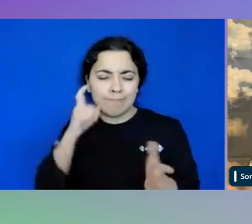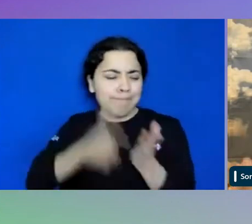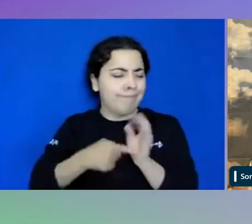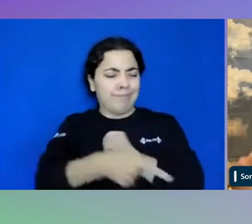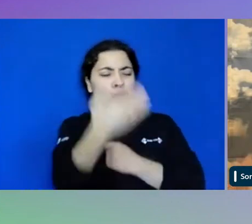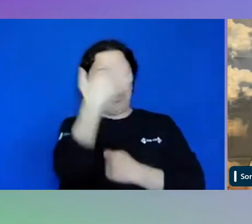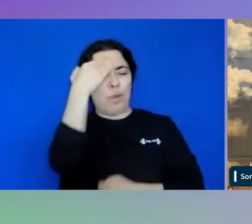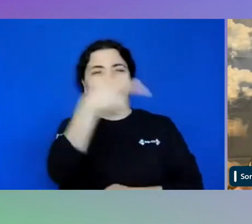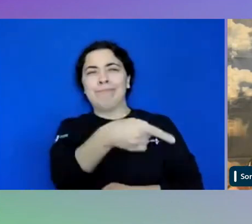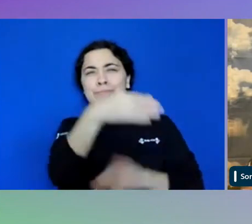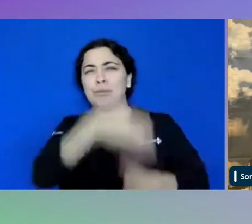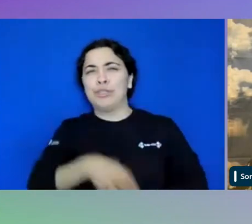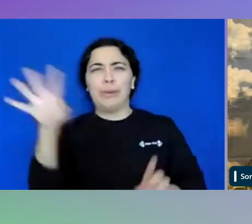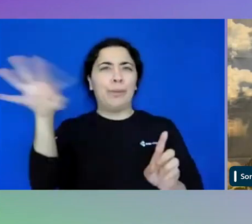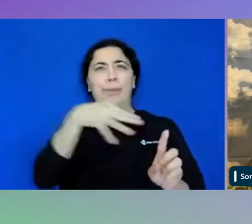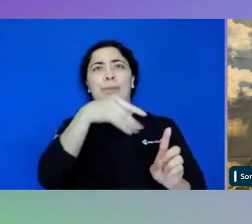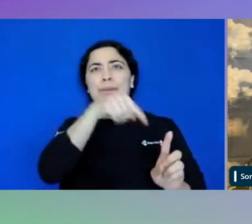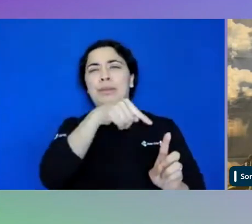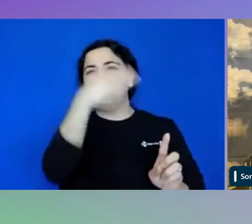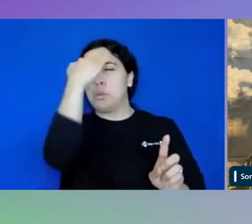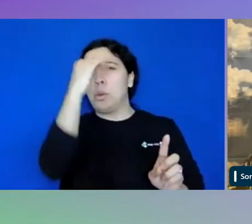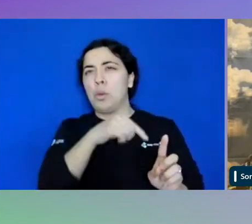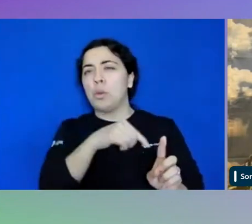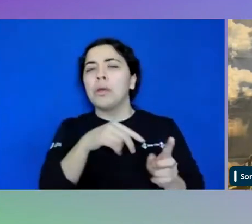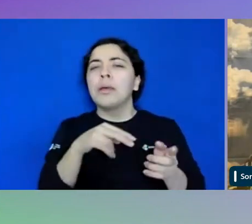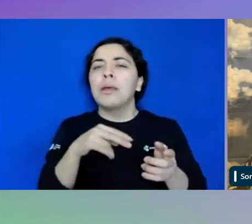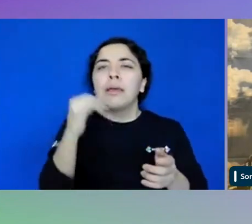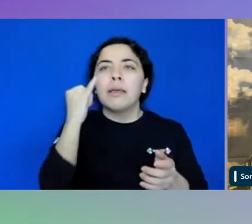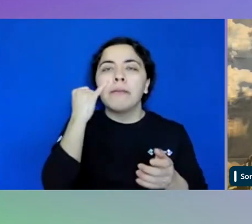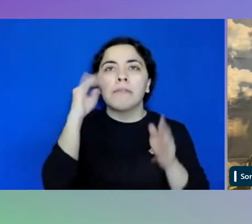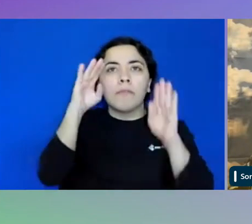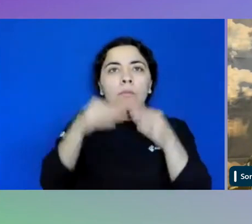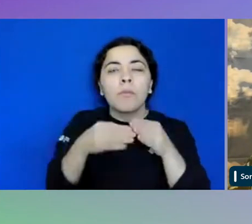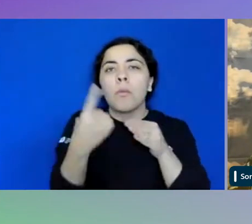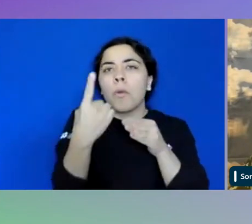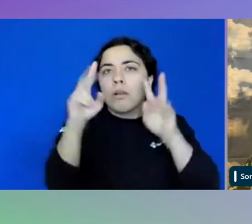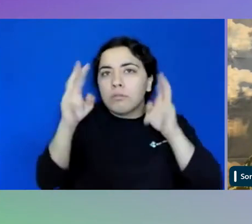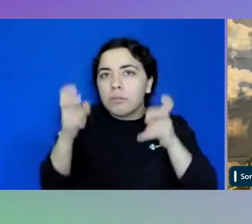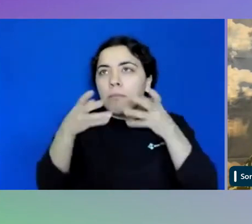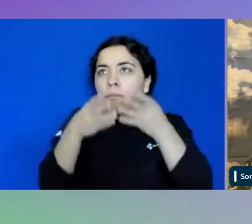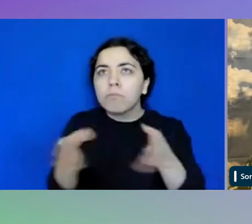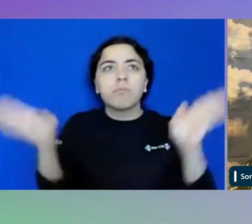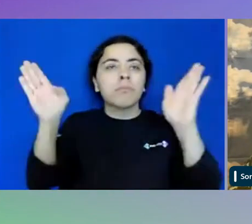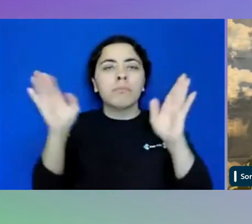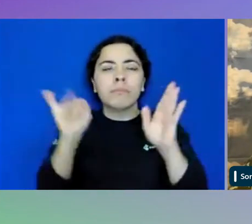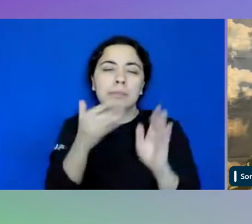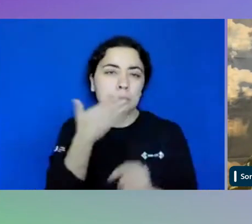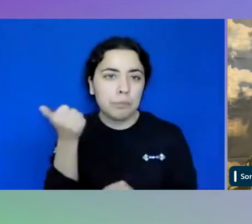focusing on one topic can be a much better way of doing it. And also making sure that you're